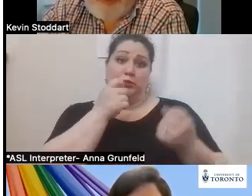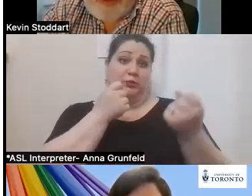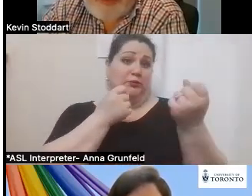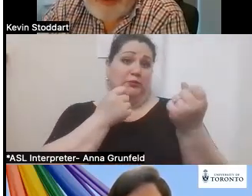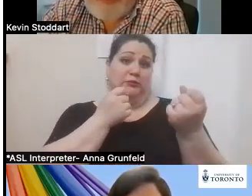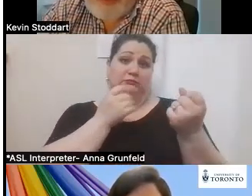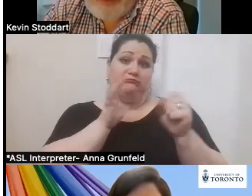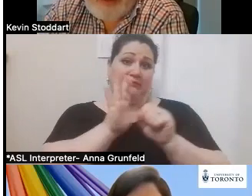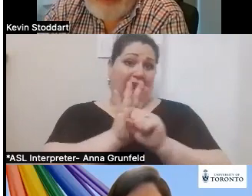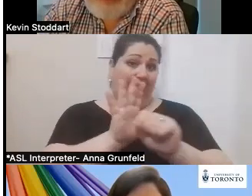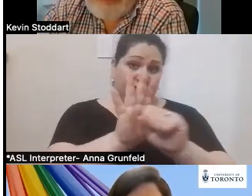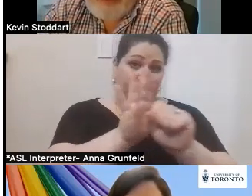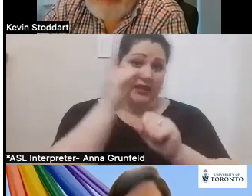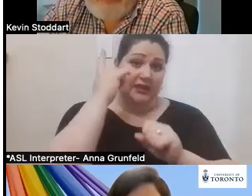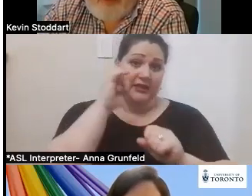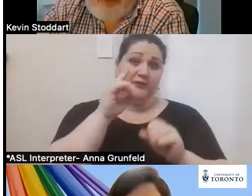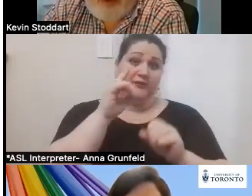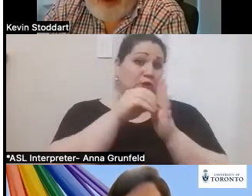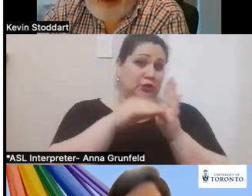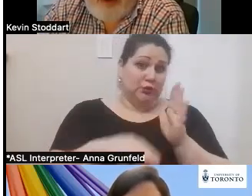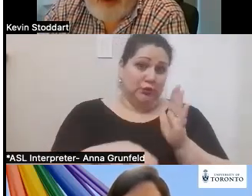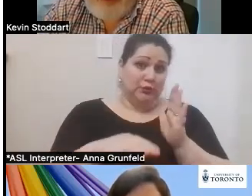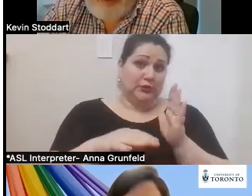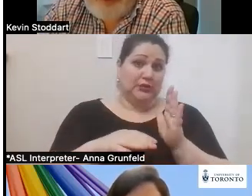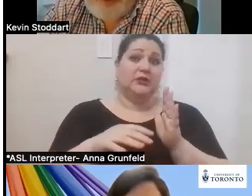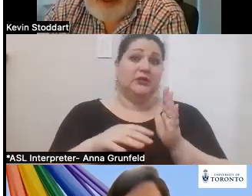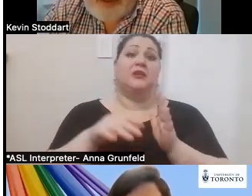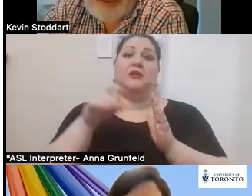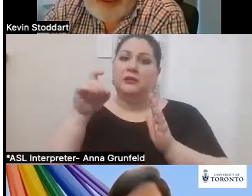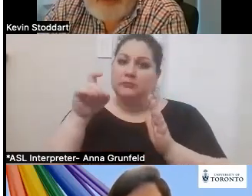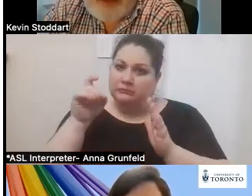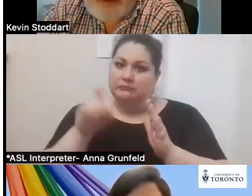needs to make a case for an urgent assessment.